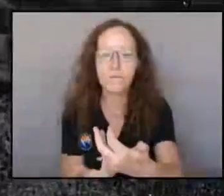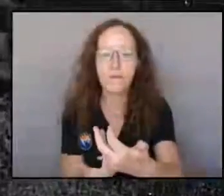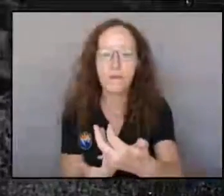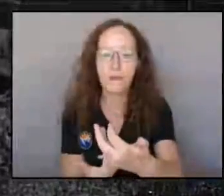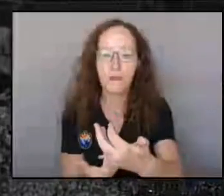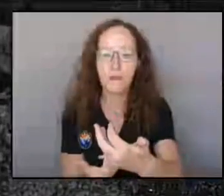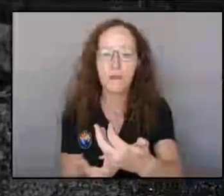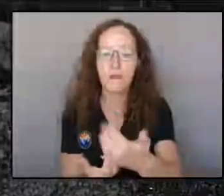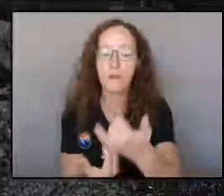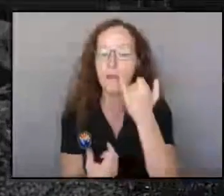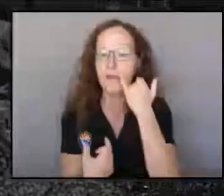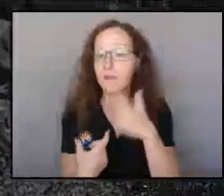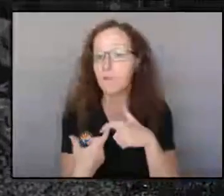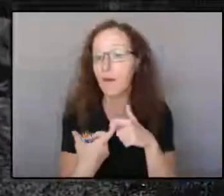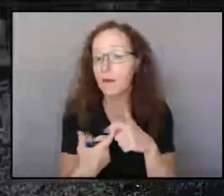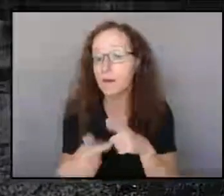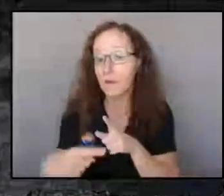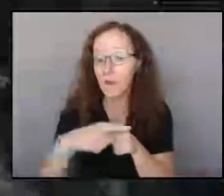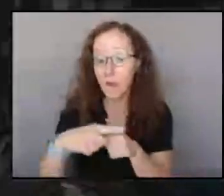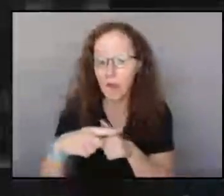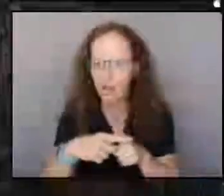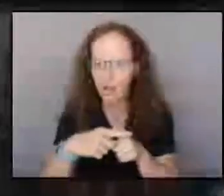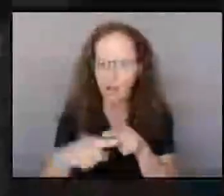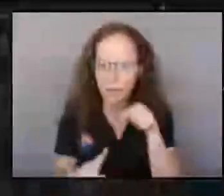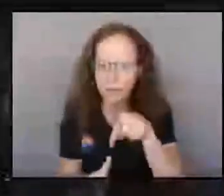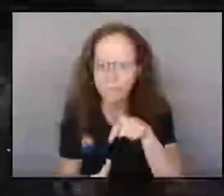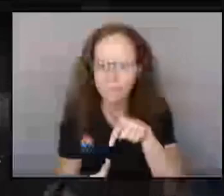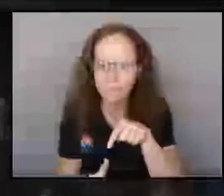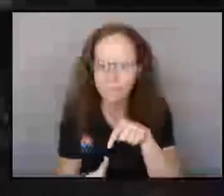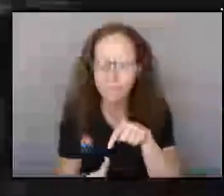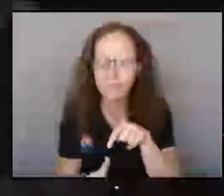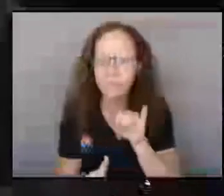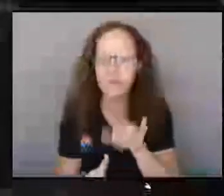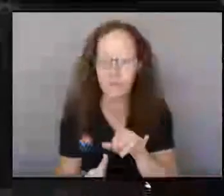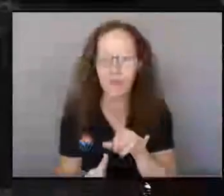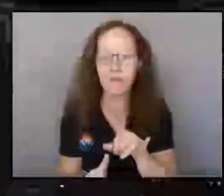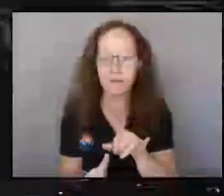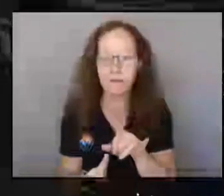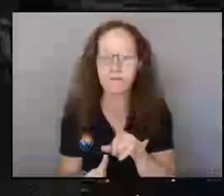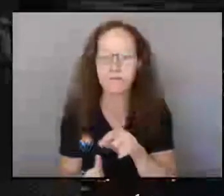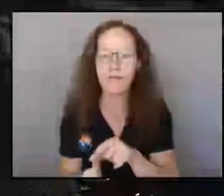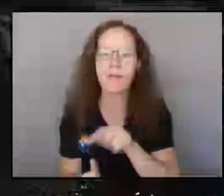AND THEN WE'LL MOVE OVER HERE TO THIS ONE, AGAIN, LRF TARGET WOULD BE THE LOCATION OF THAT ONE.